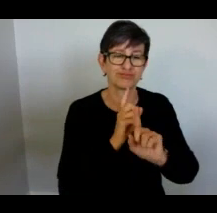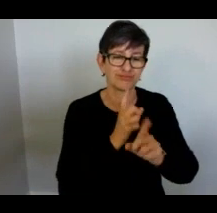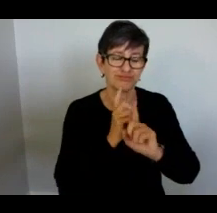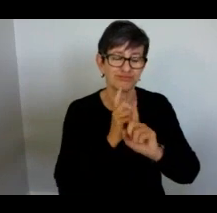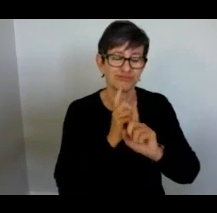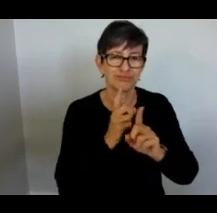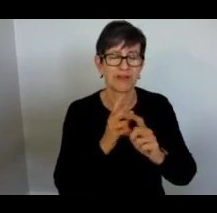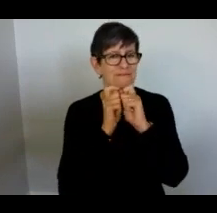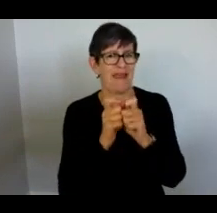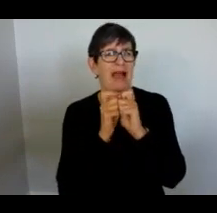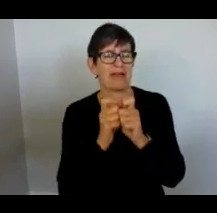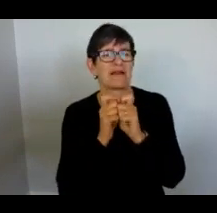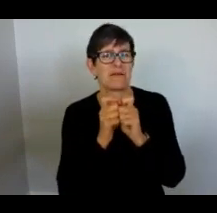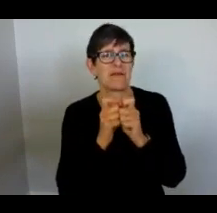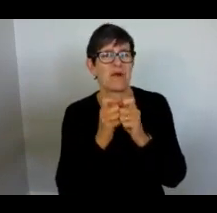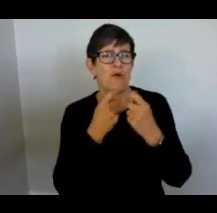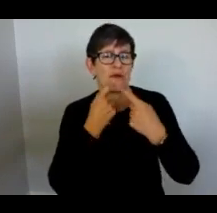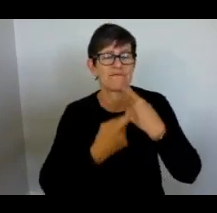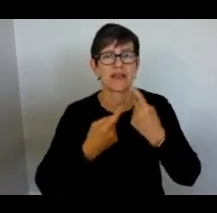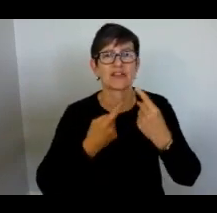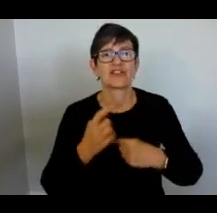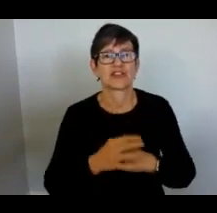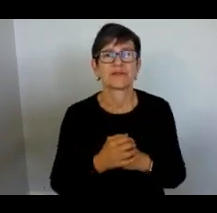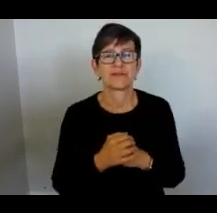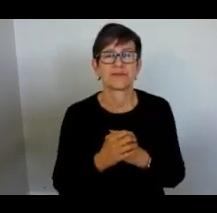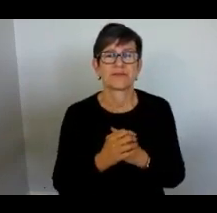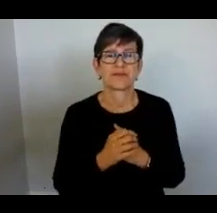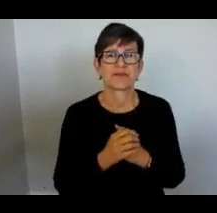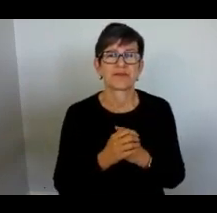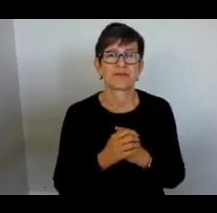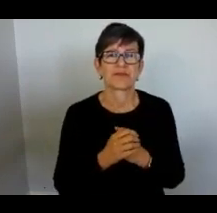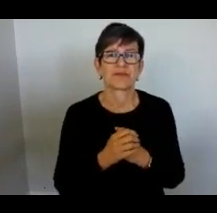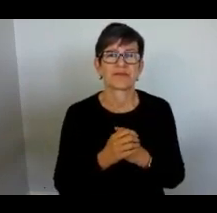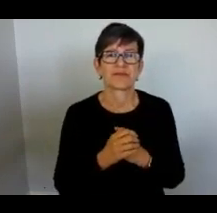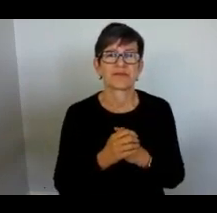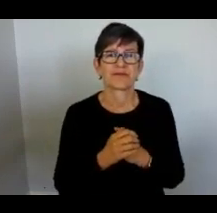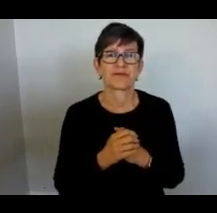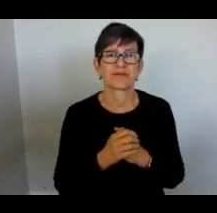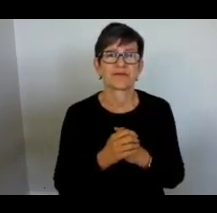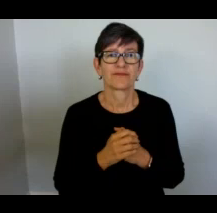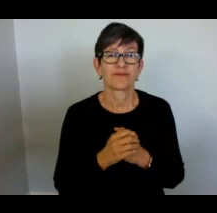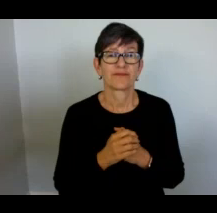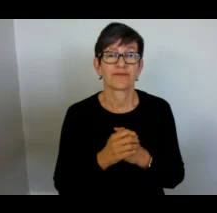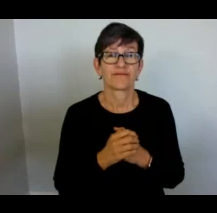such valuable information for our audience today. We've had over 60 people join us live which is